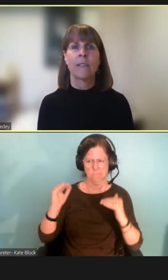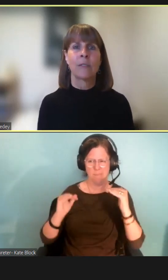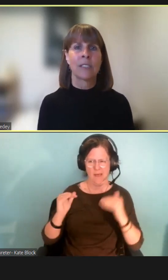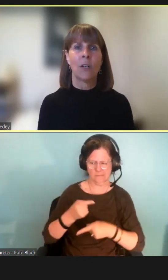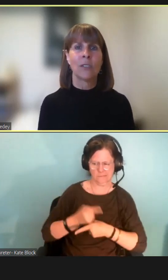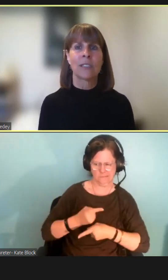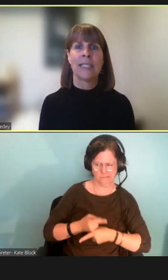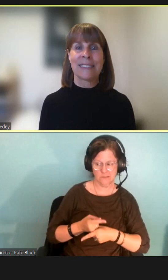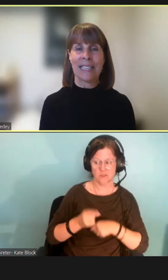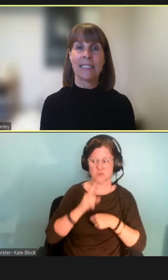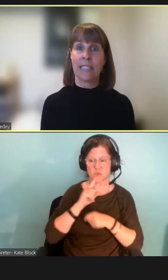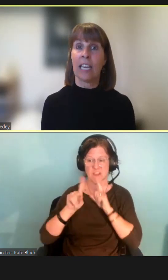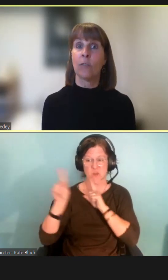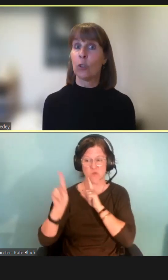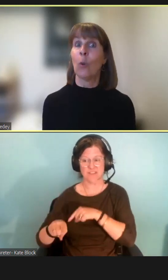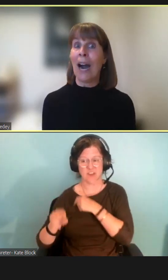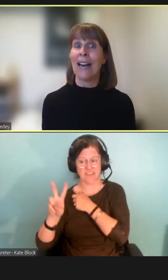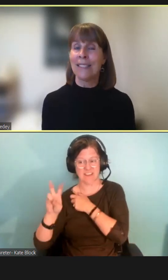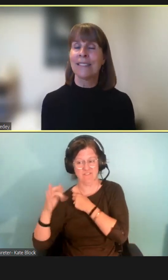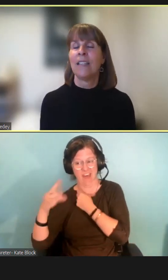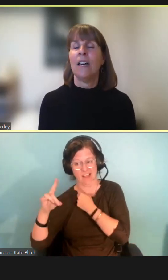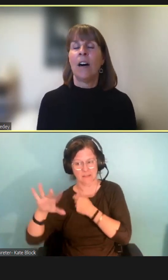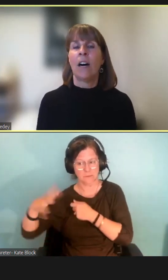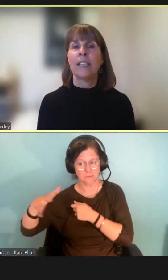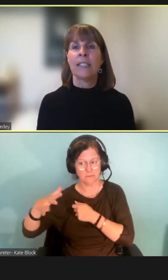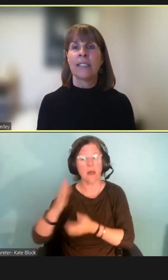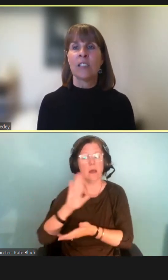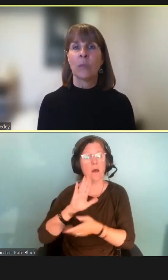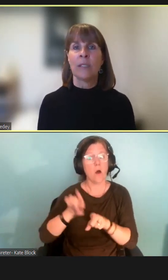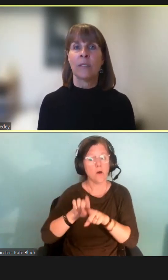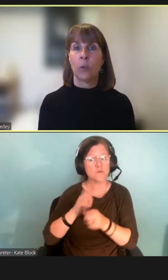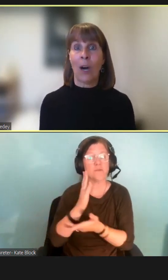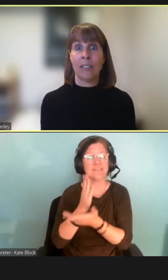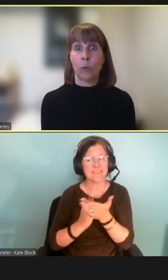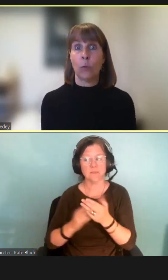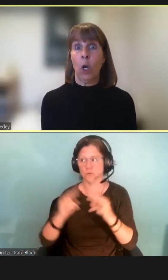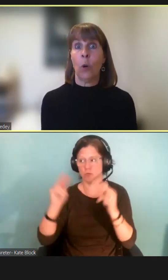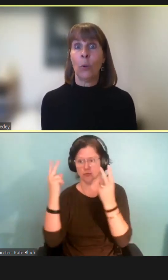results it's nice to have two eyes on the assessment two eyes who know the